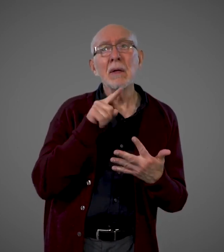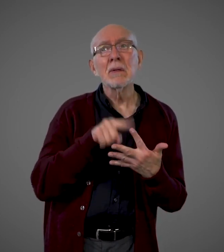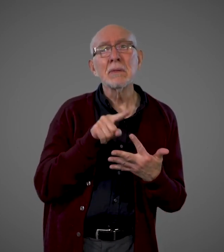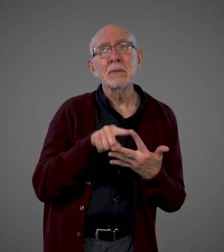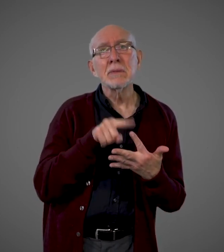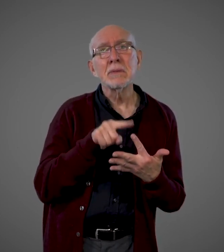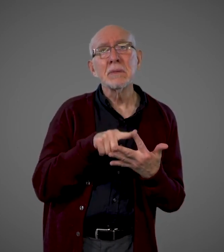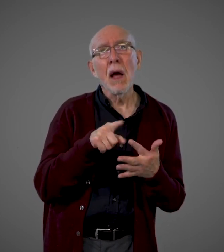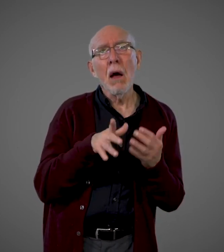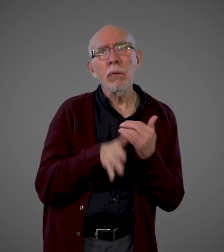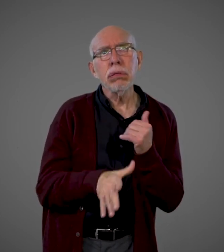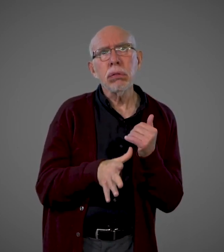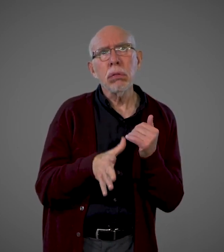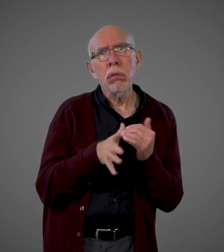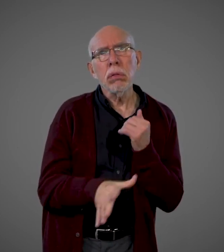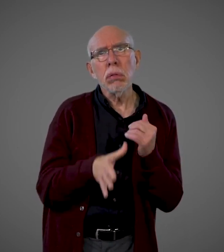If you have excessive diarrhea.